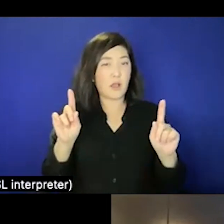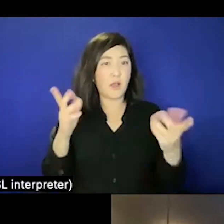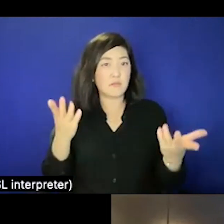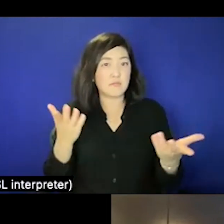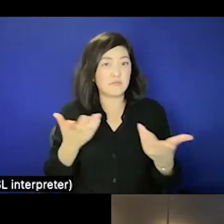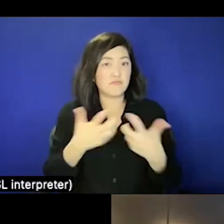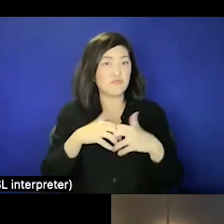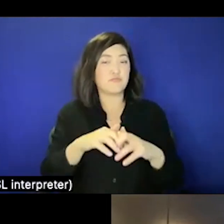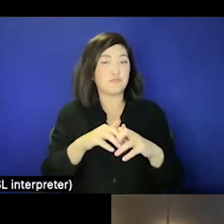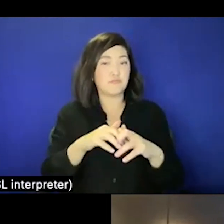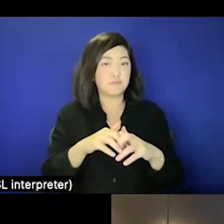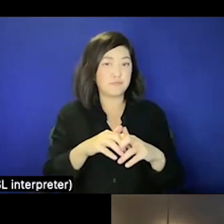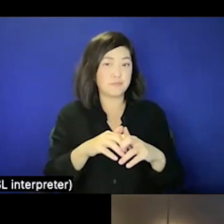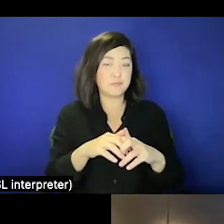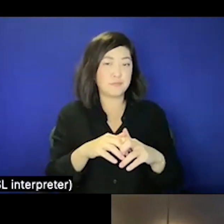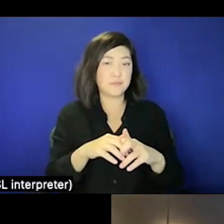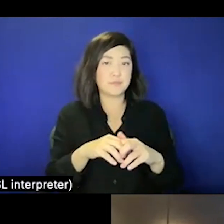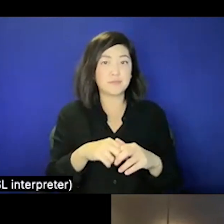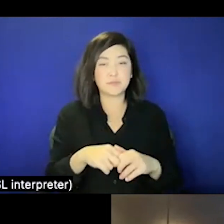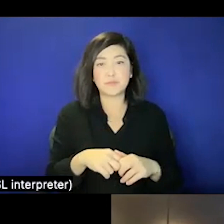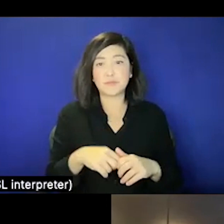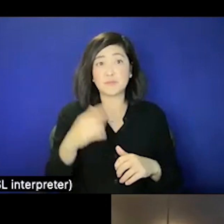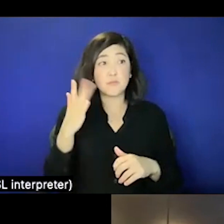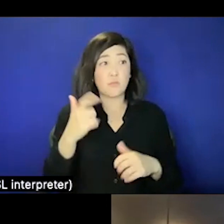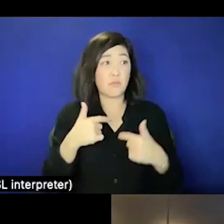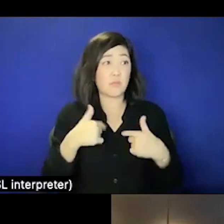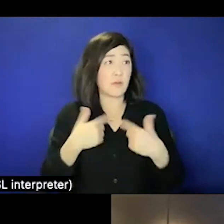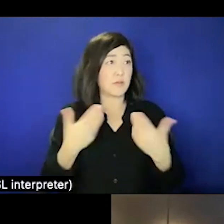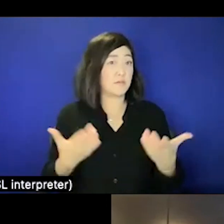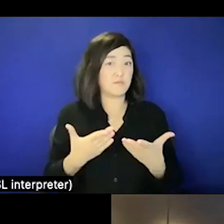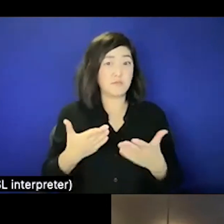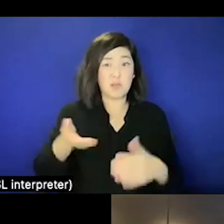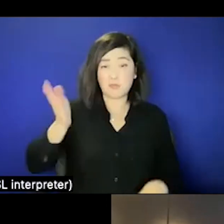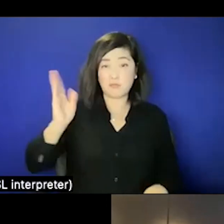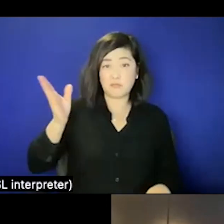we're talking about the things I am today. These aren't the biggest problems that the